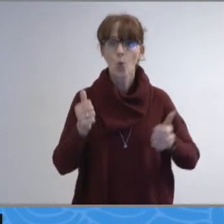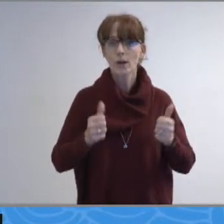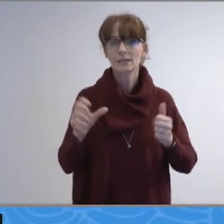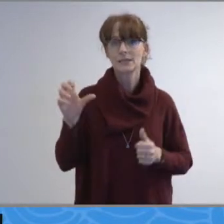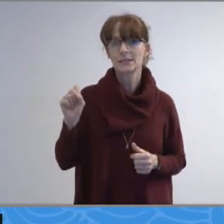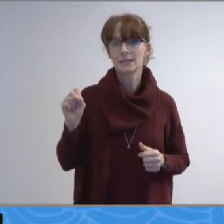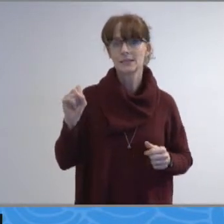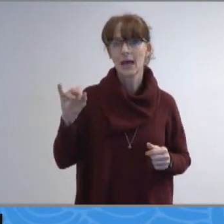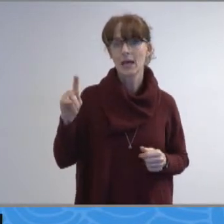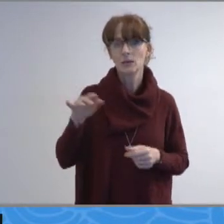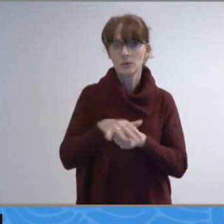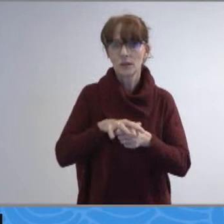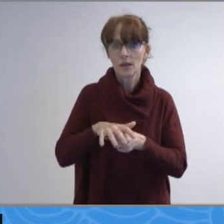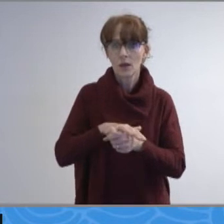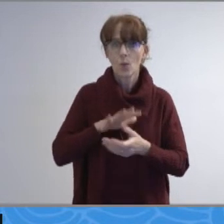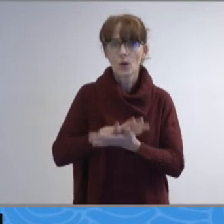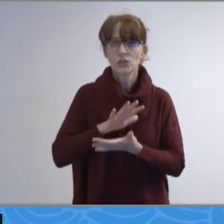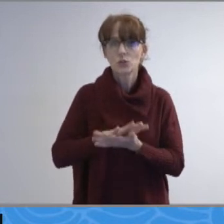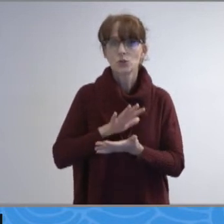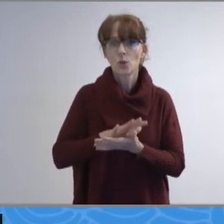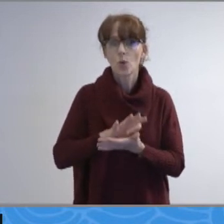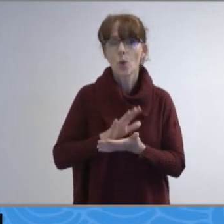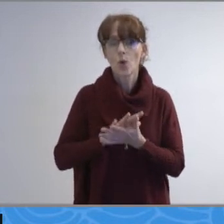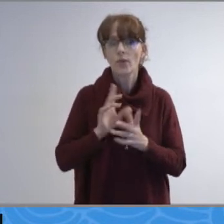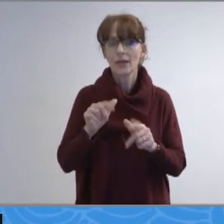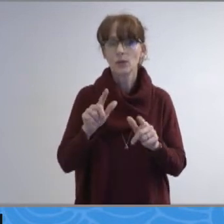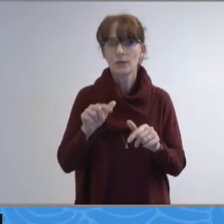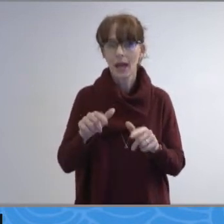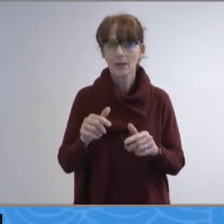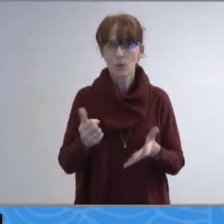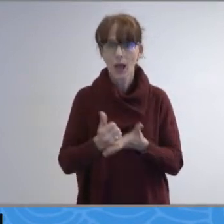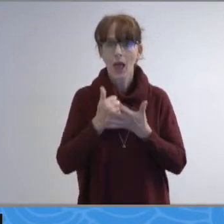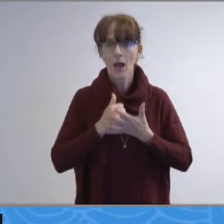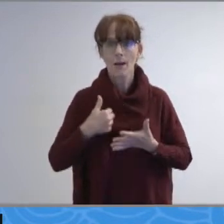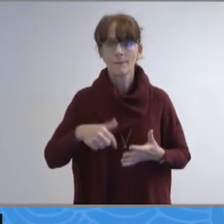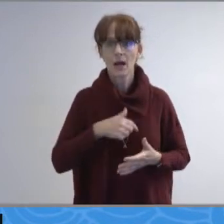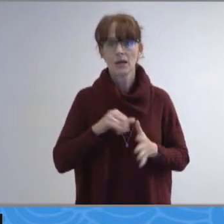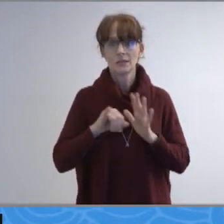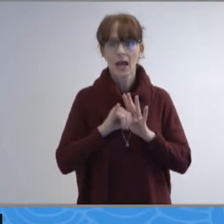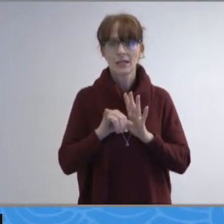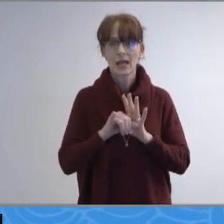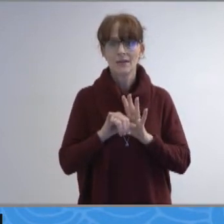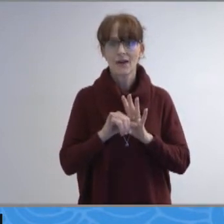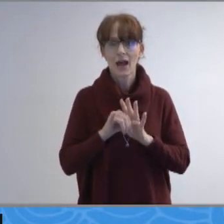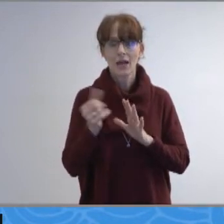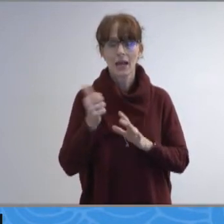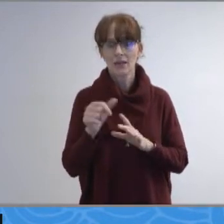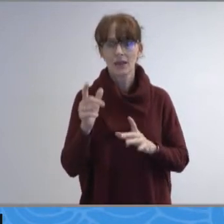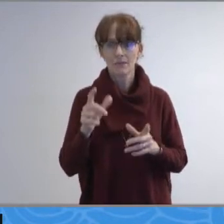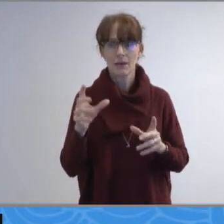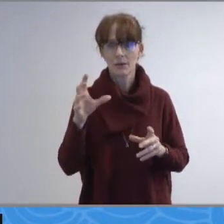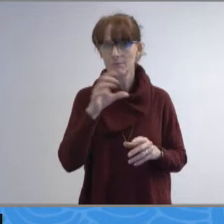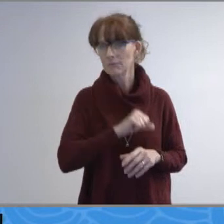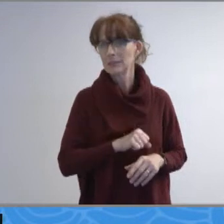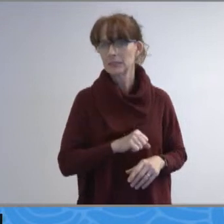that will help us, which school site your child attends that will help us identify anything that may have potentially gotten missed